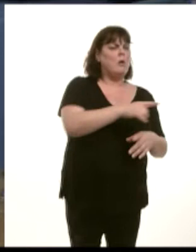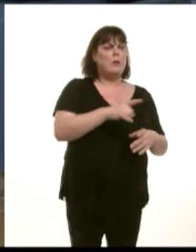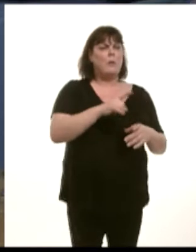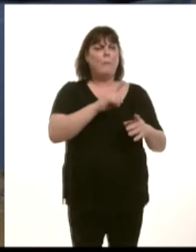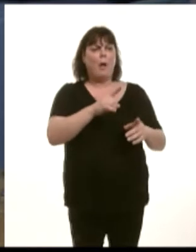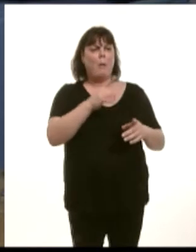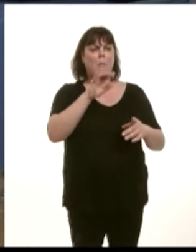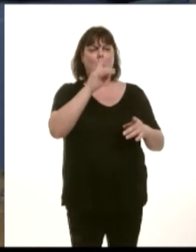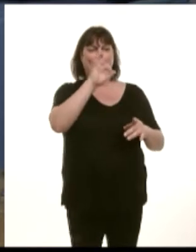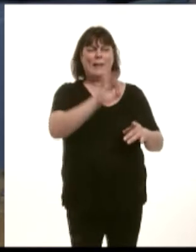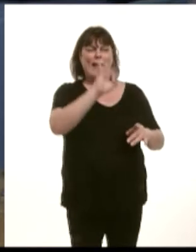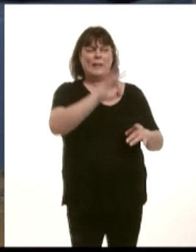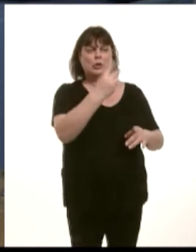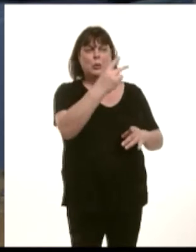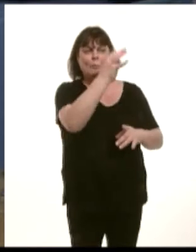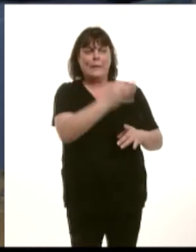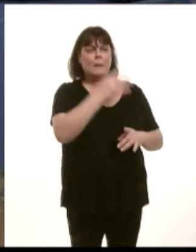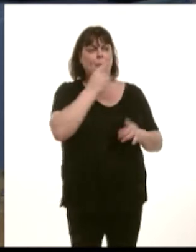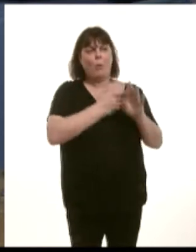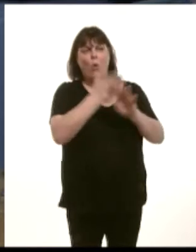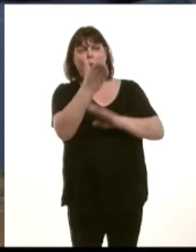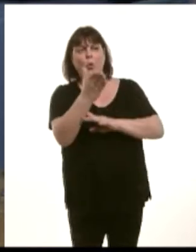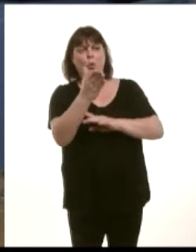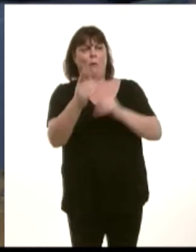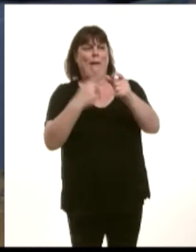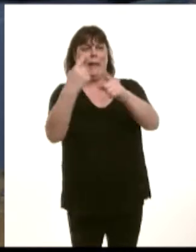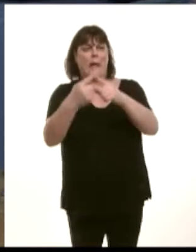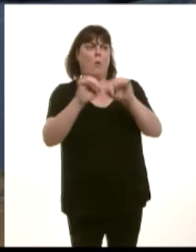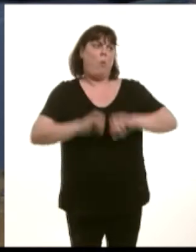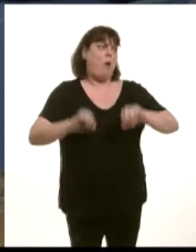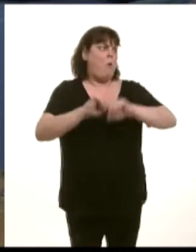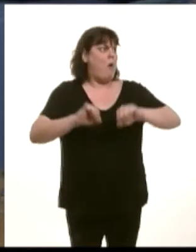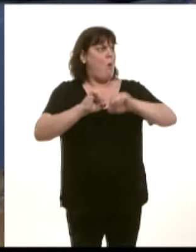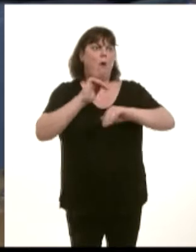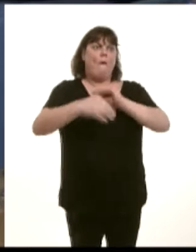82% of people are seen within four hours is down to inappropriate people being at the